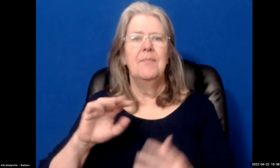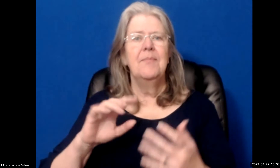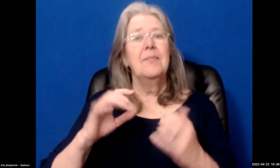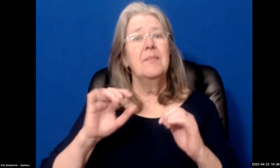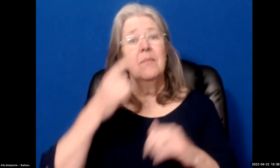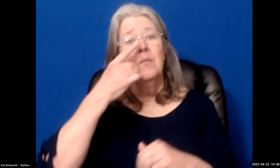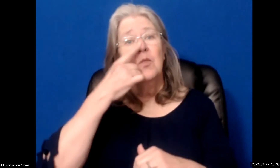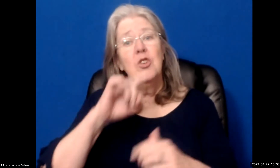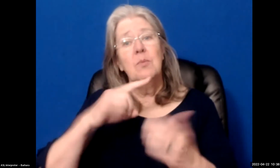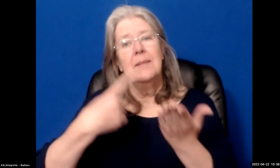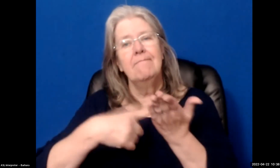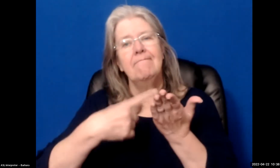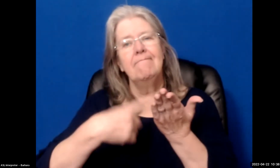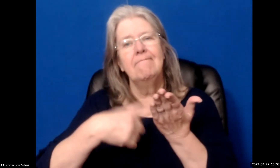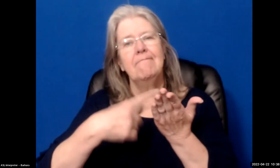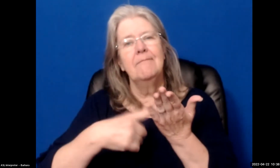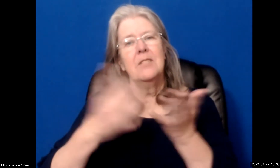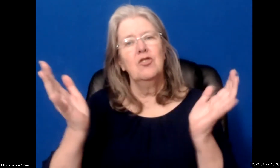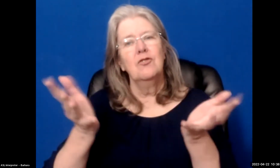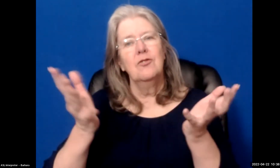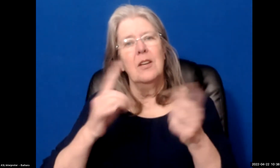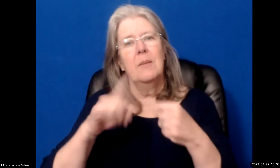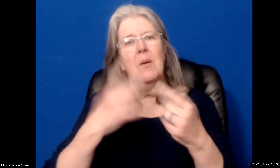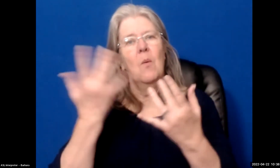why it was important for your family to be vaccinated.